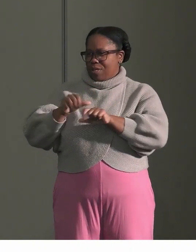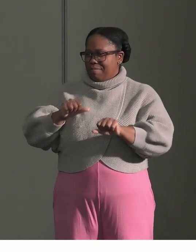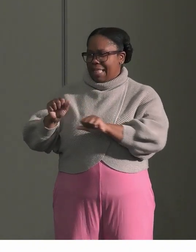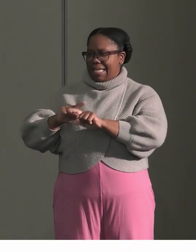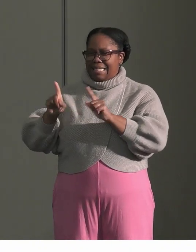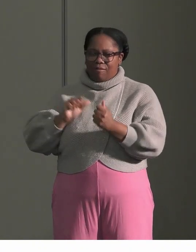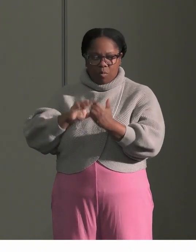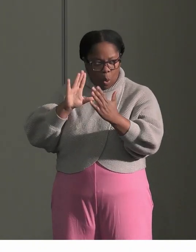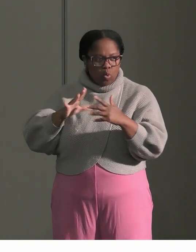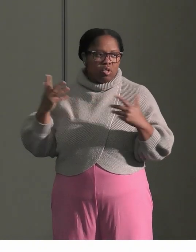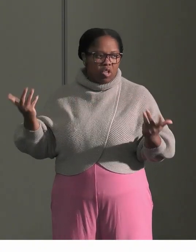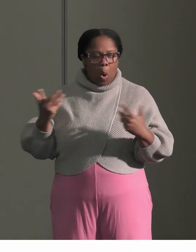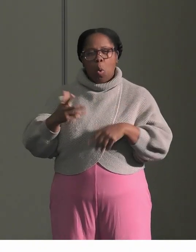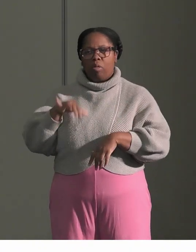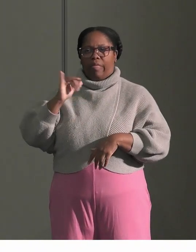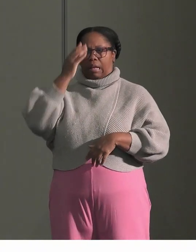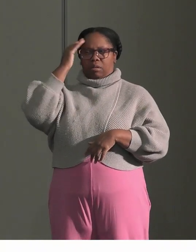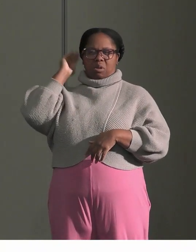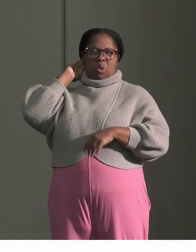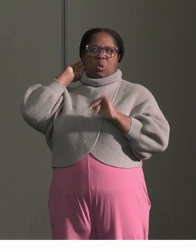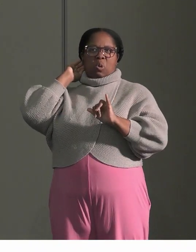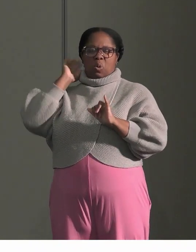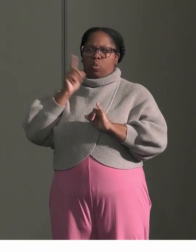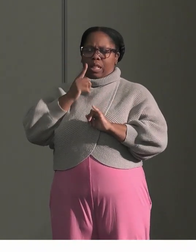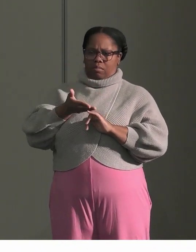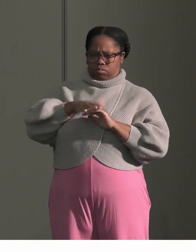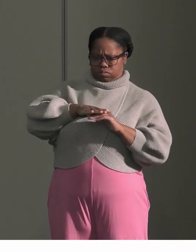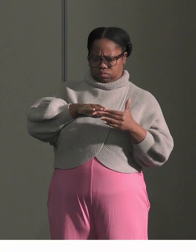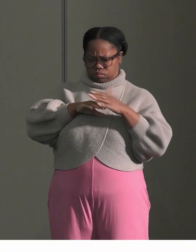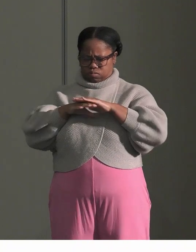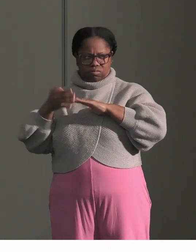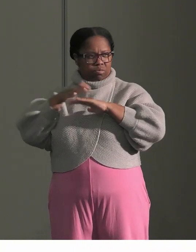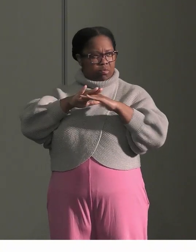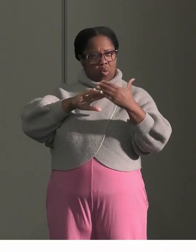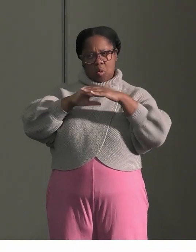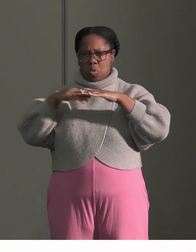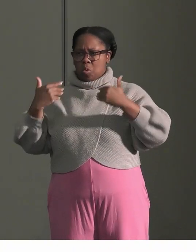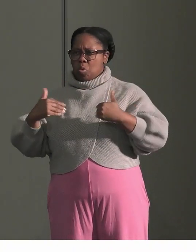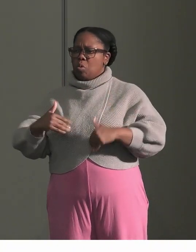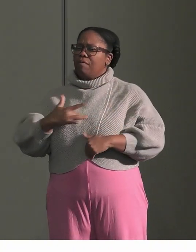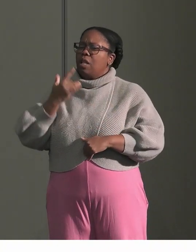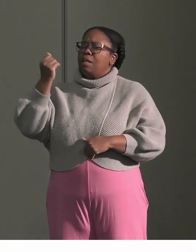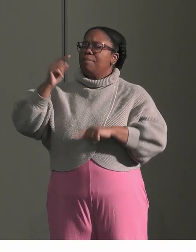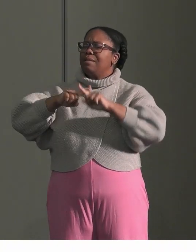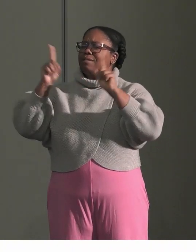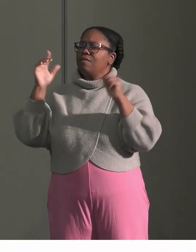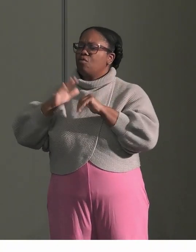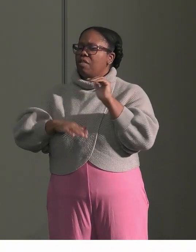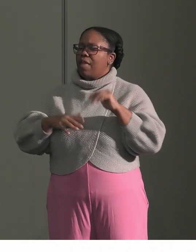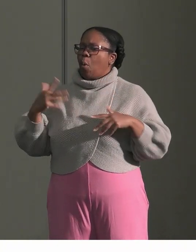You get takeaways that compound on each other that I find different than you just working with